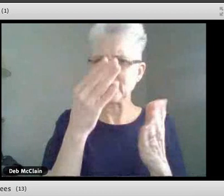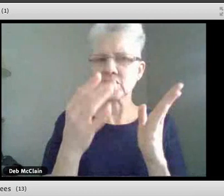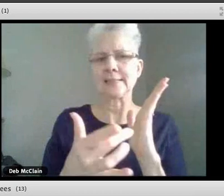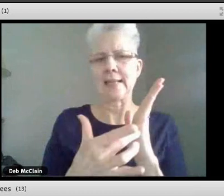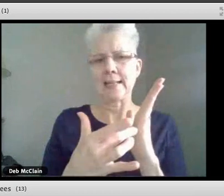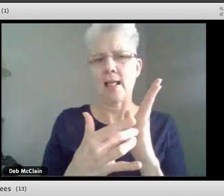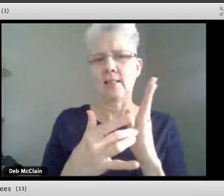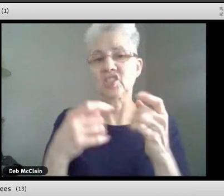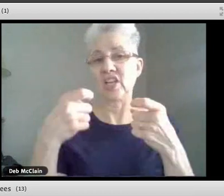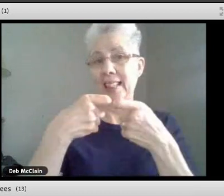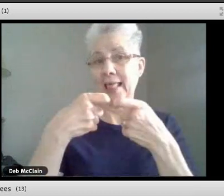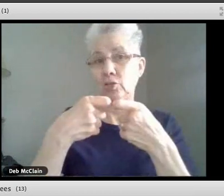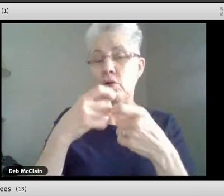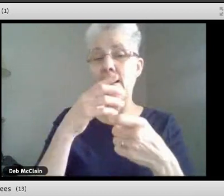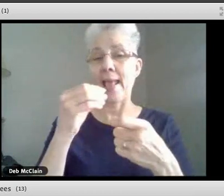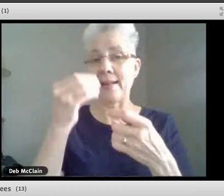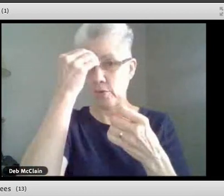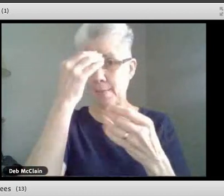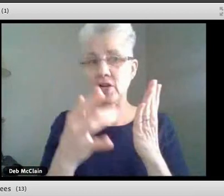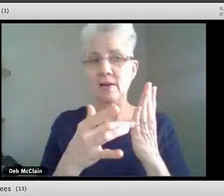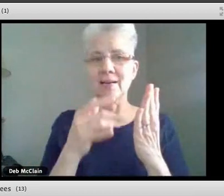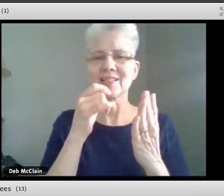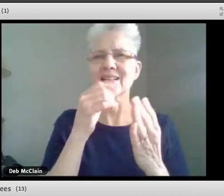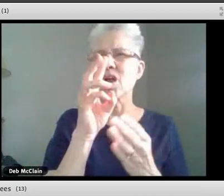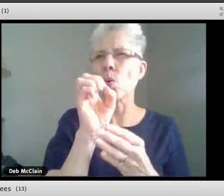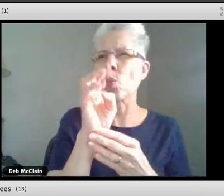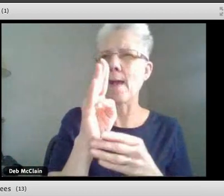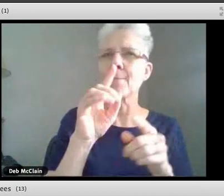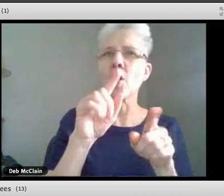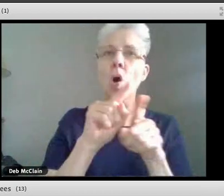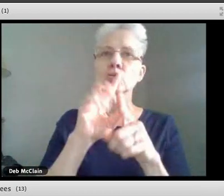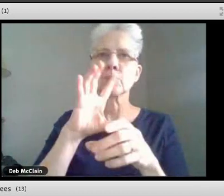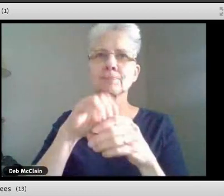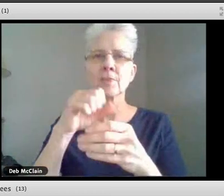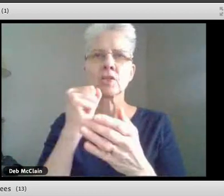It's also documents, so it has a couple of different functions.